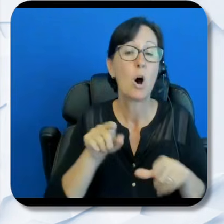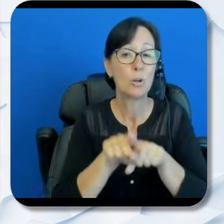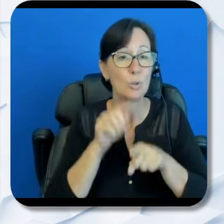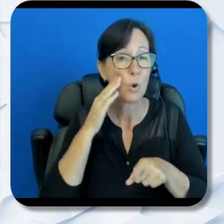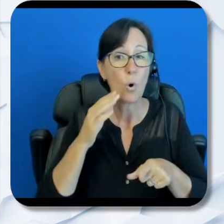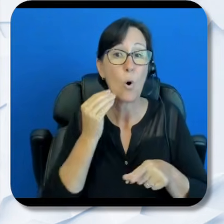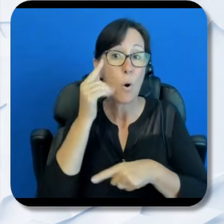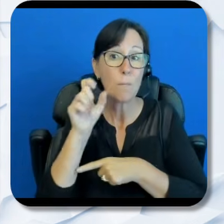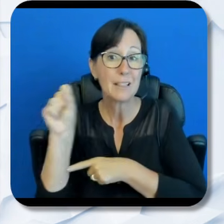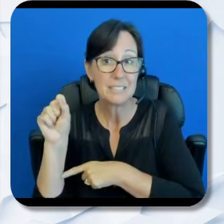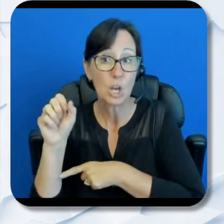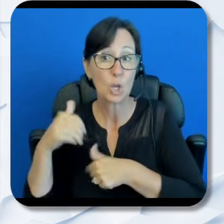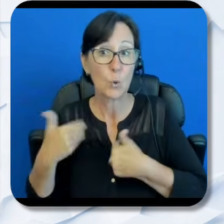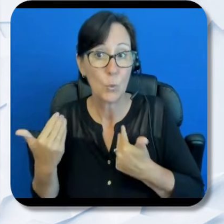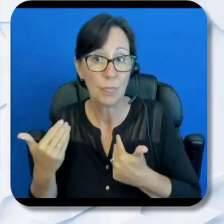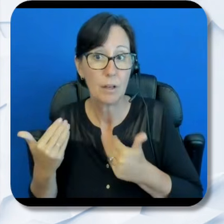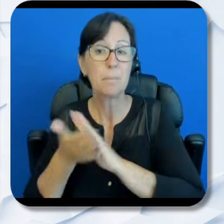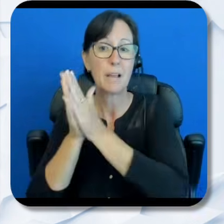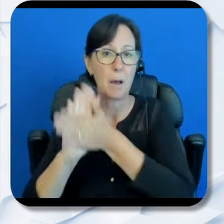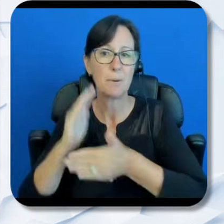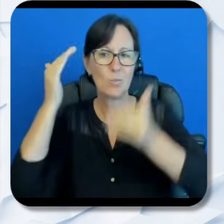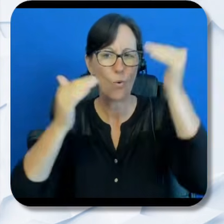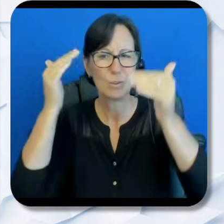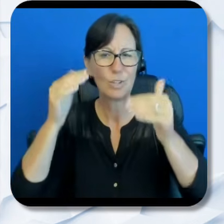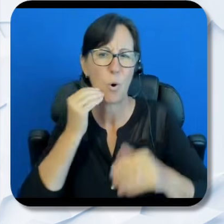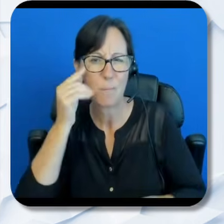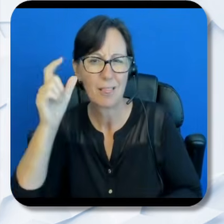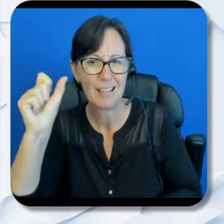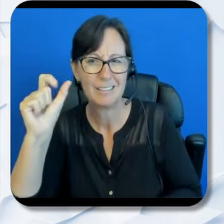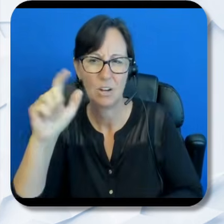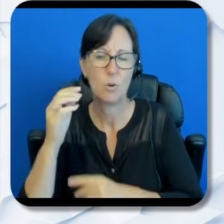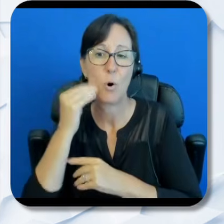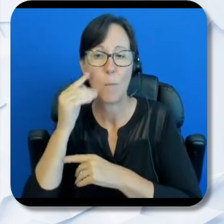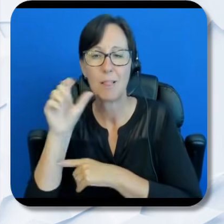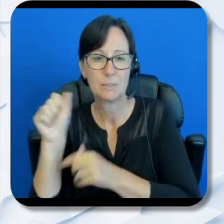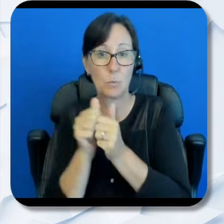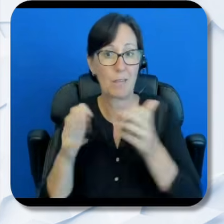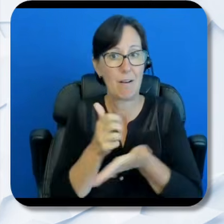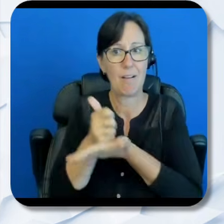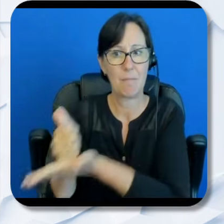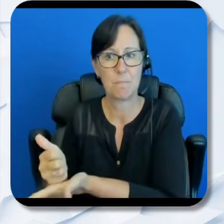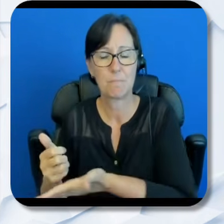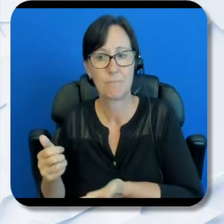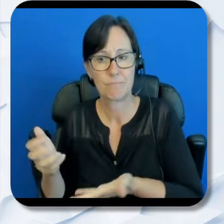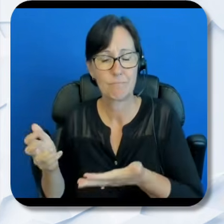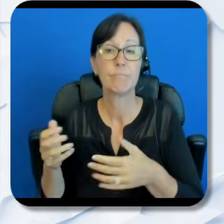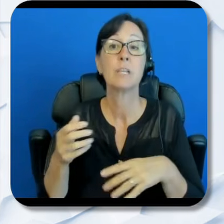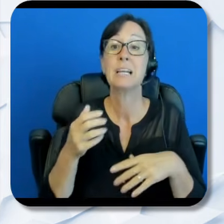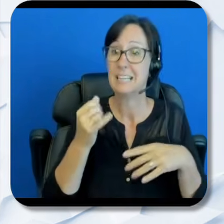will become homeless adults tomorrow without help. We know that in spite of not always having a stable housing or a roof over their head,